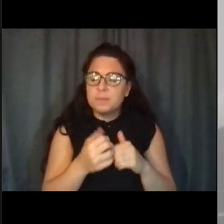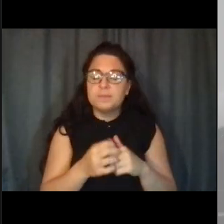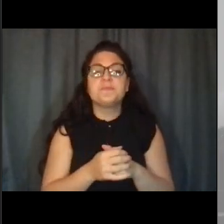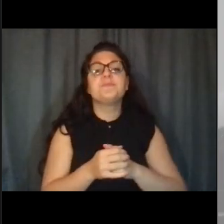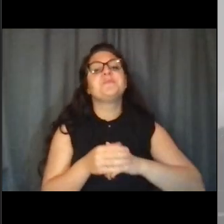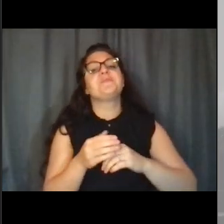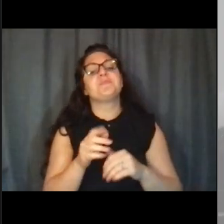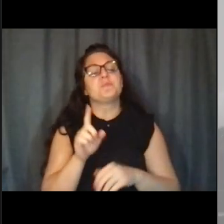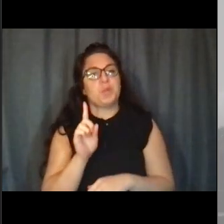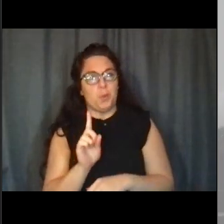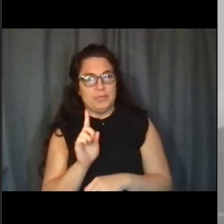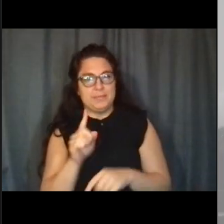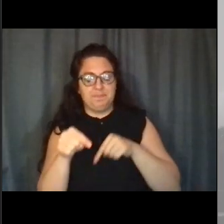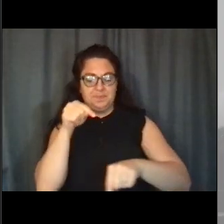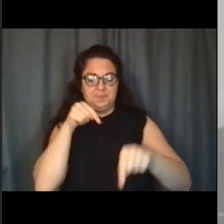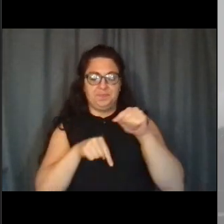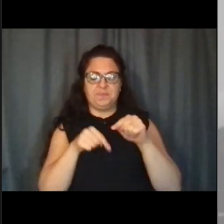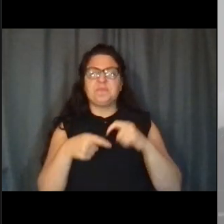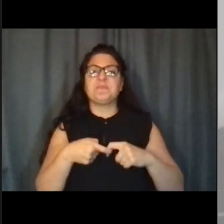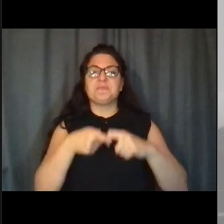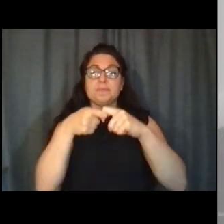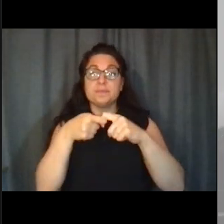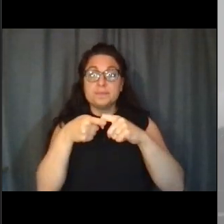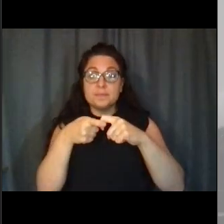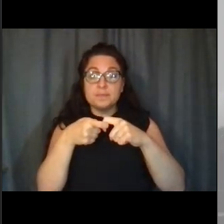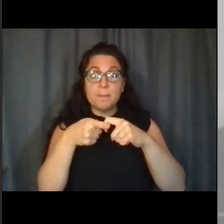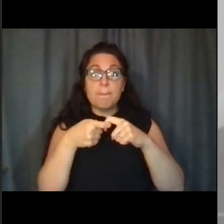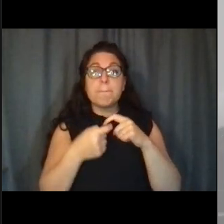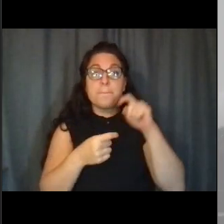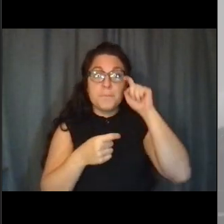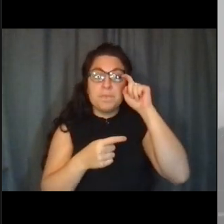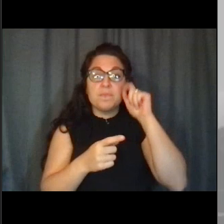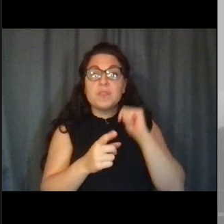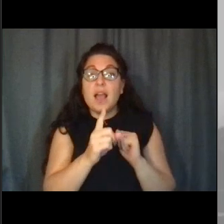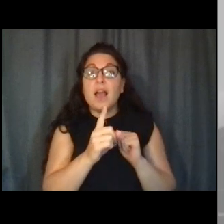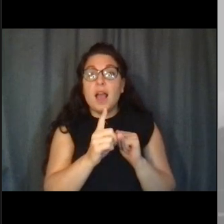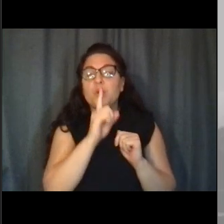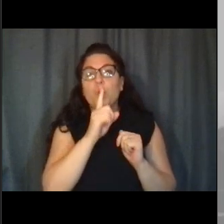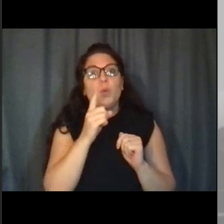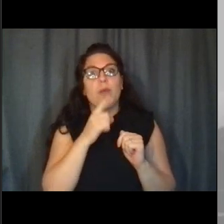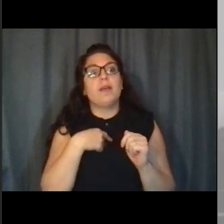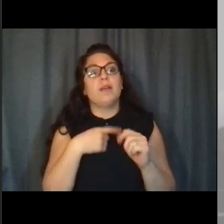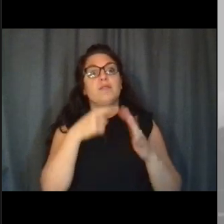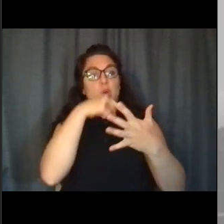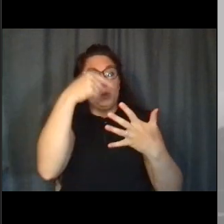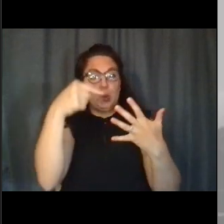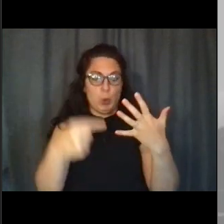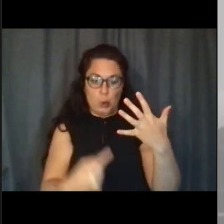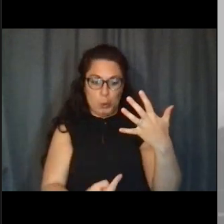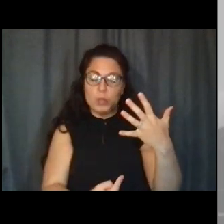I do want to pause just for one second, 'cause I know we've covered a lot of information. Does anybody have any like